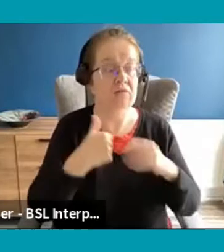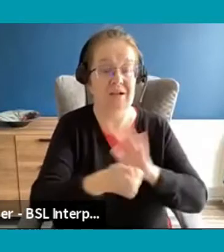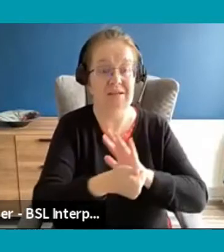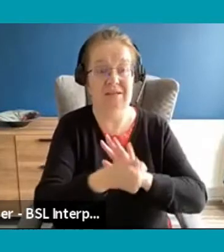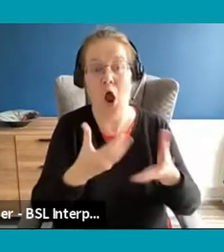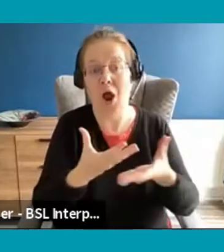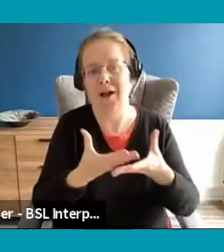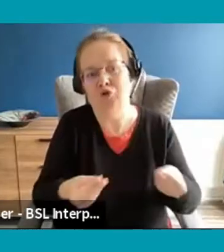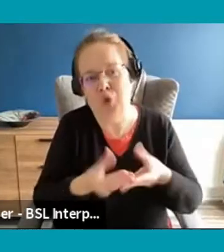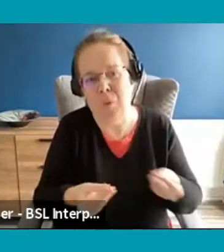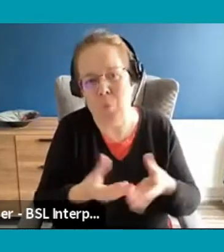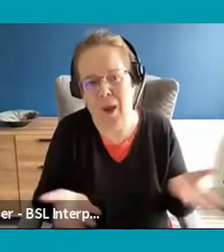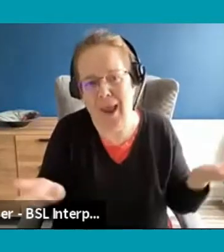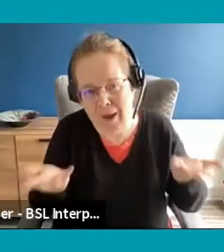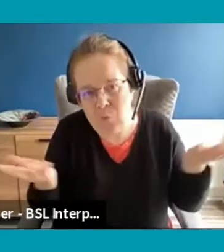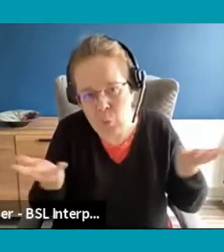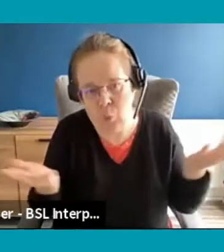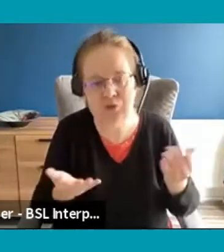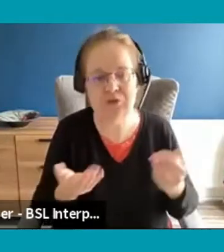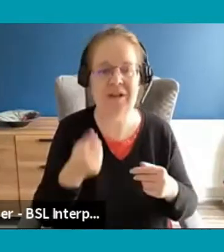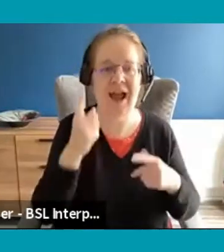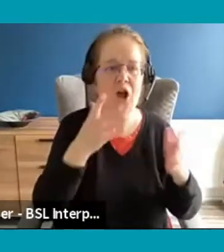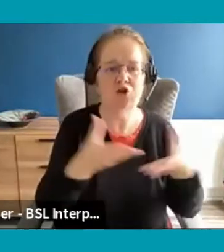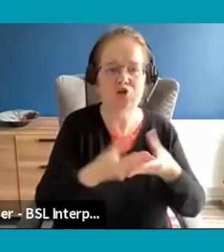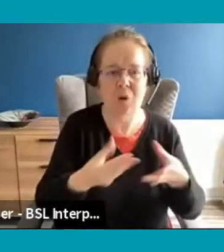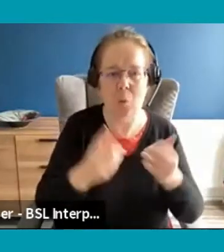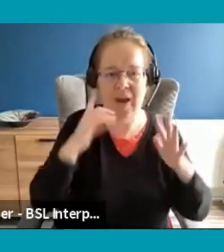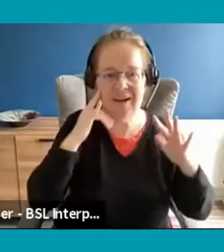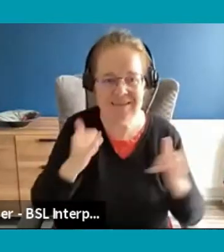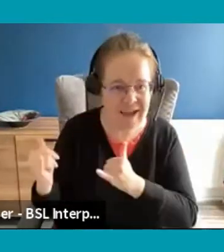programmers and software turn testers. People who design systems.